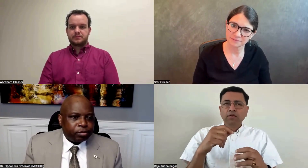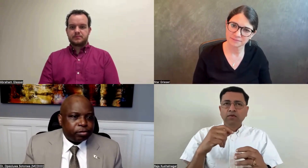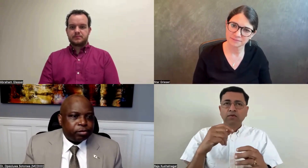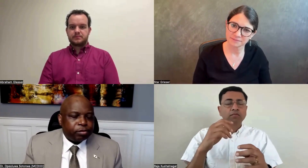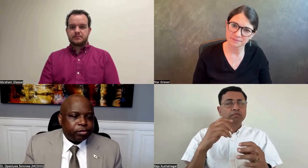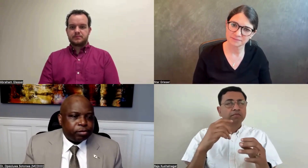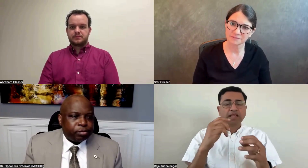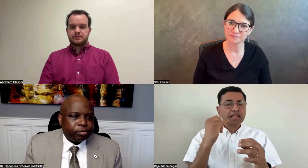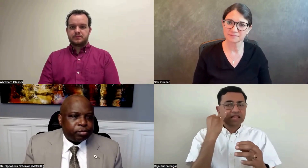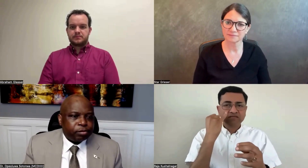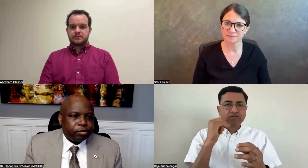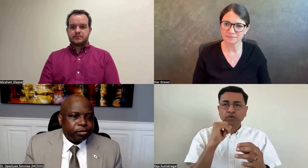if we don't include them,